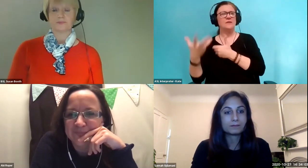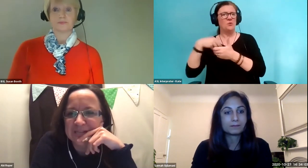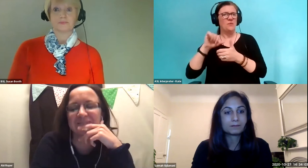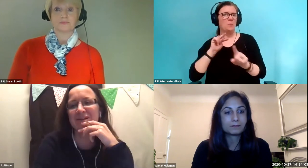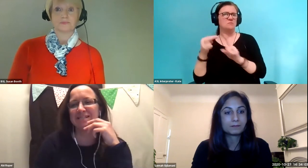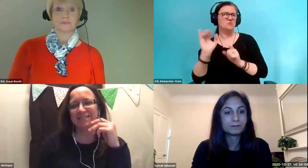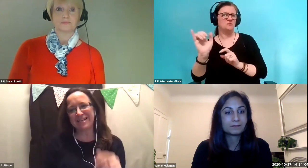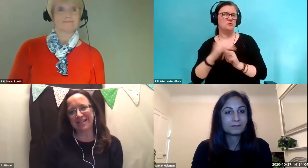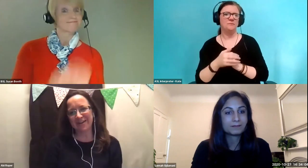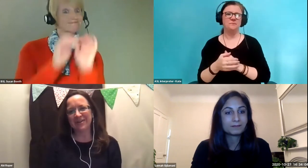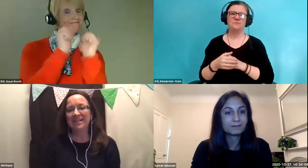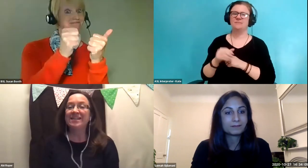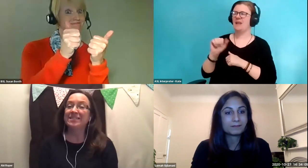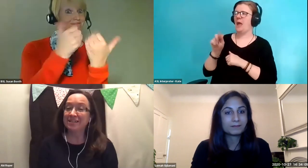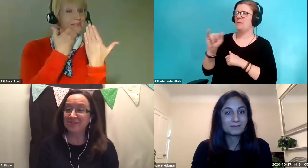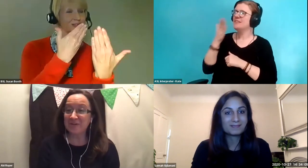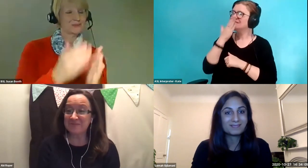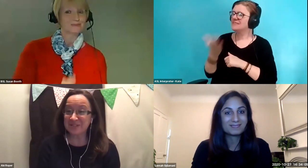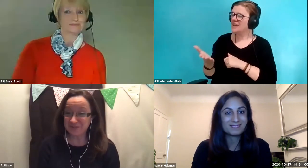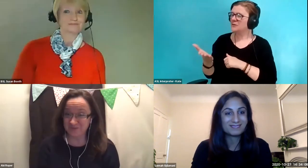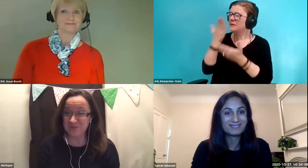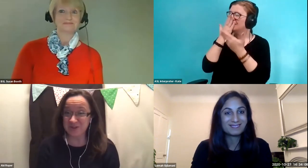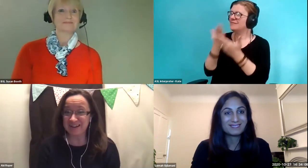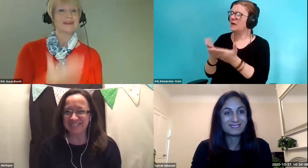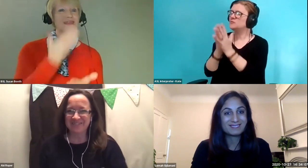that's great thank you thank you very much for that